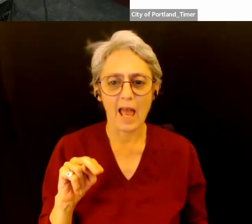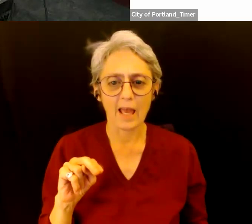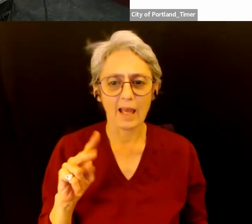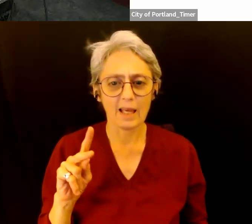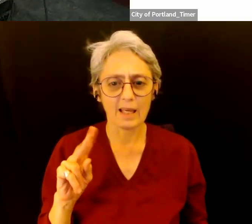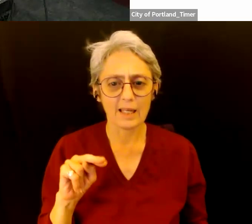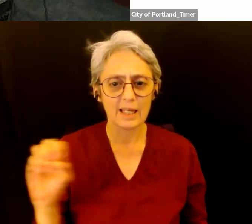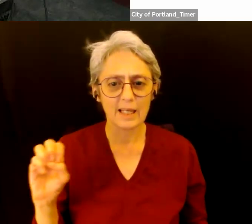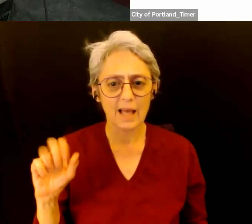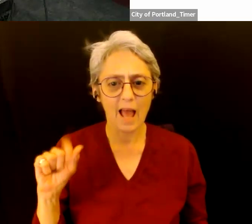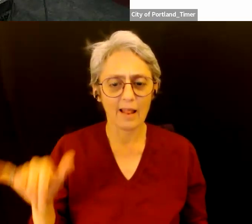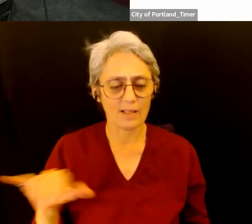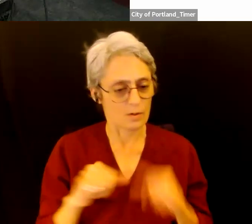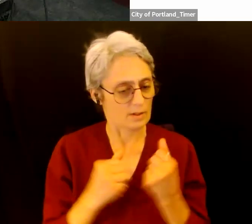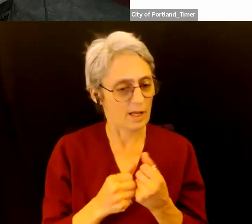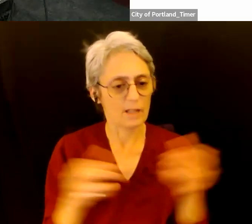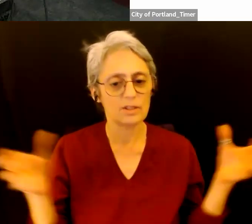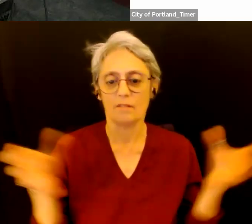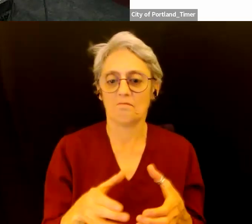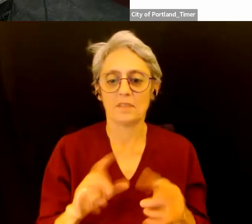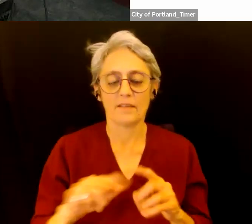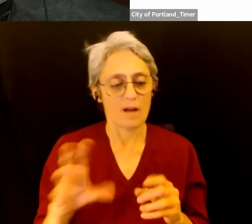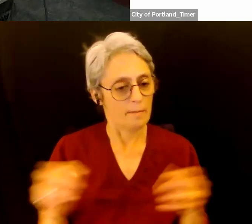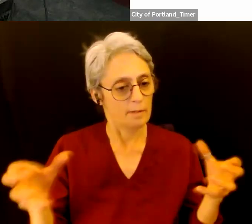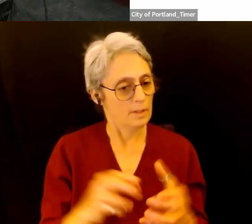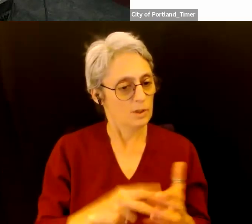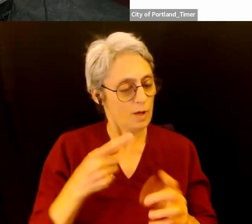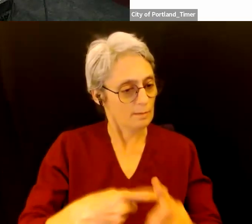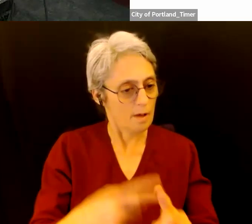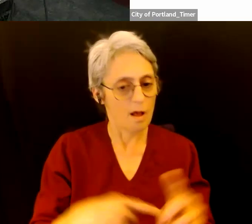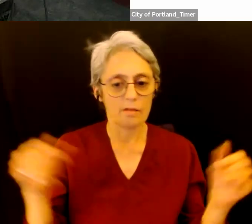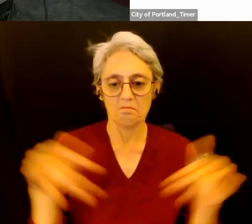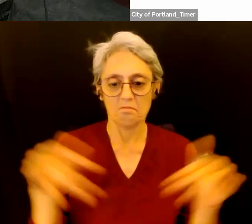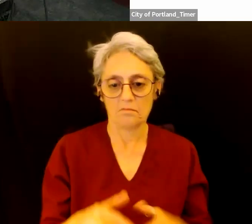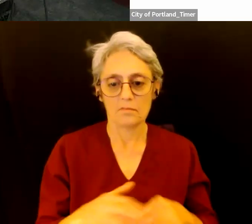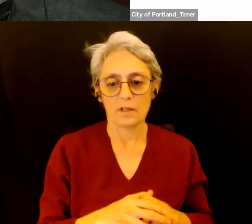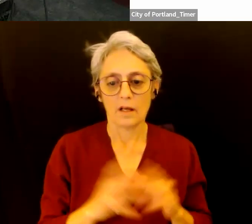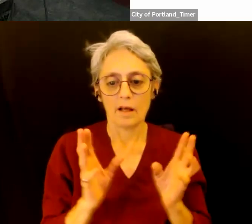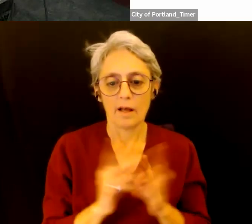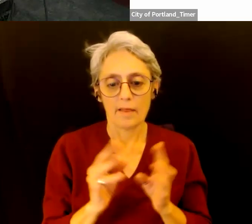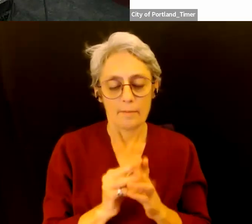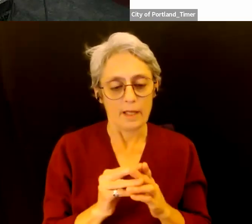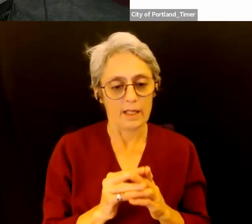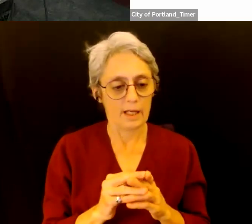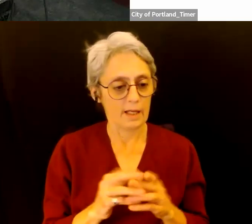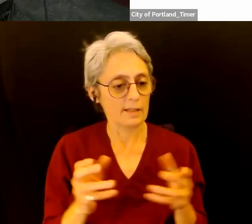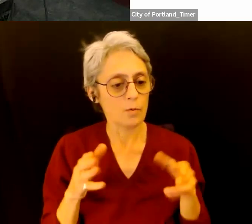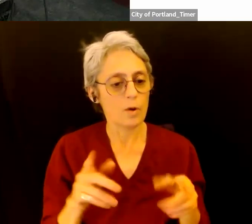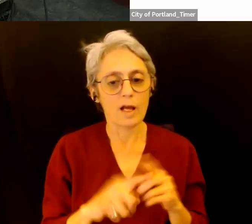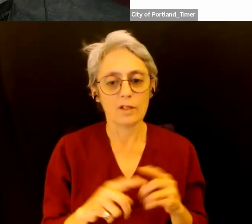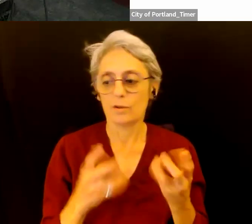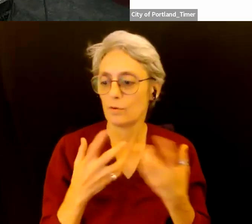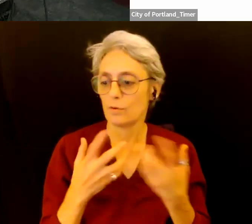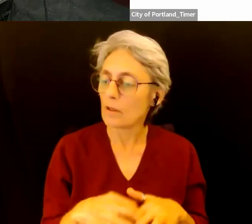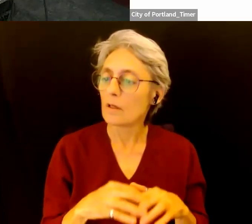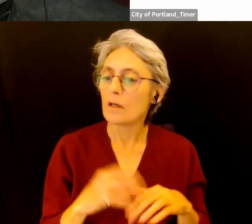And have a great attendance. The meetings have become a way for us to get together, build consensus and help each other make Ankeny Alley.